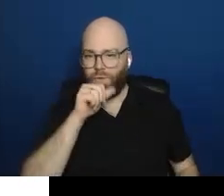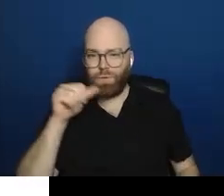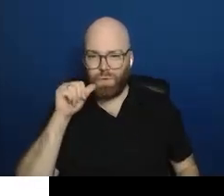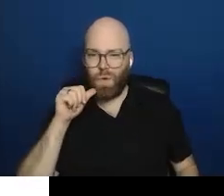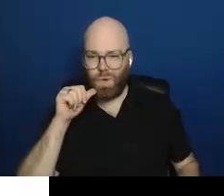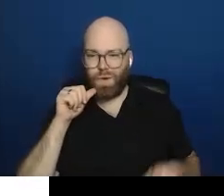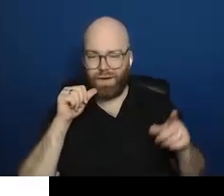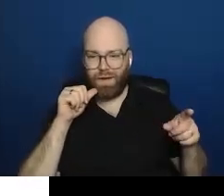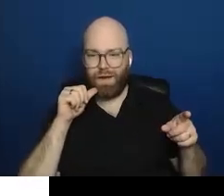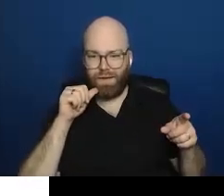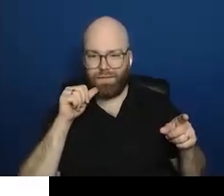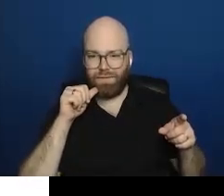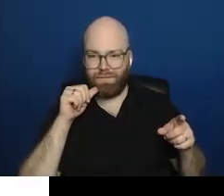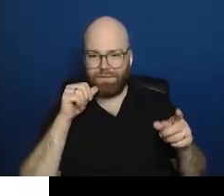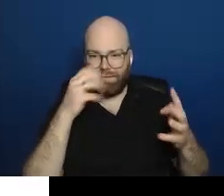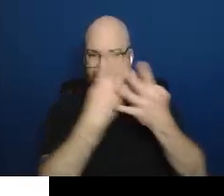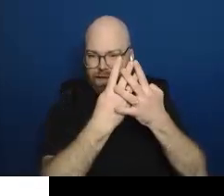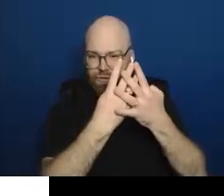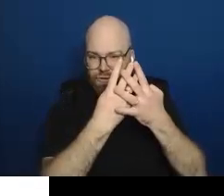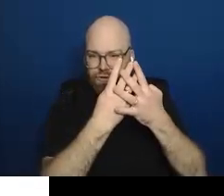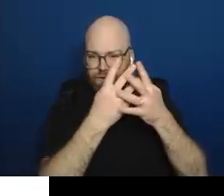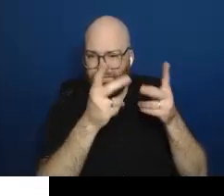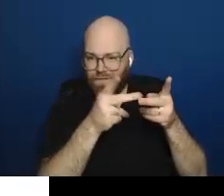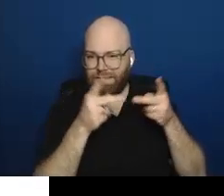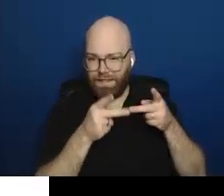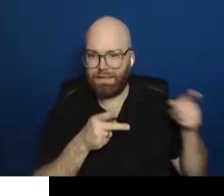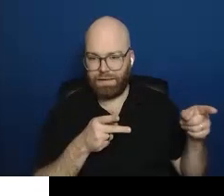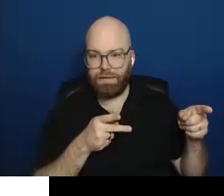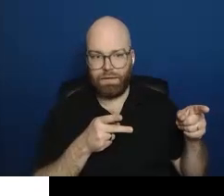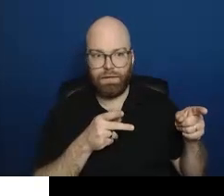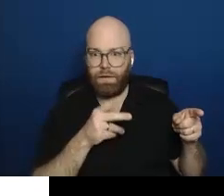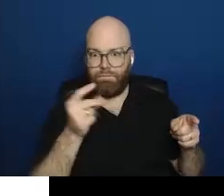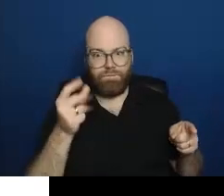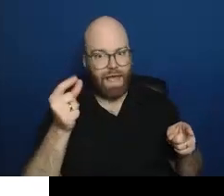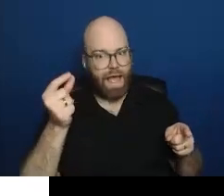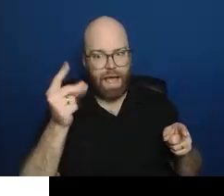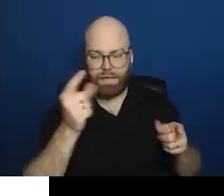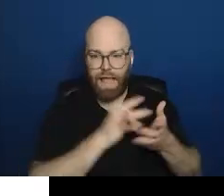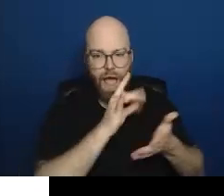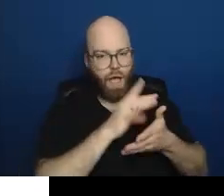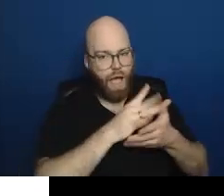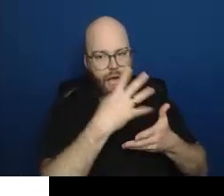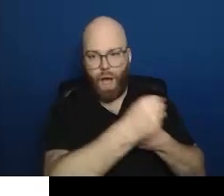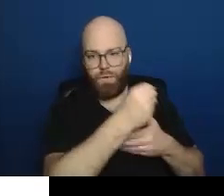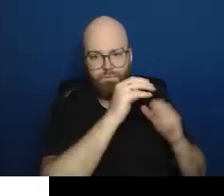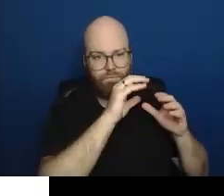of the fastest deportations in our country. People, their due process rights are constantly violated